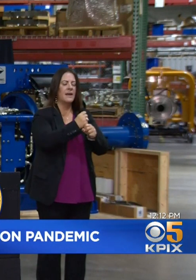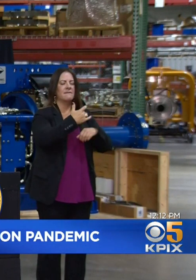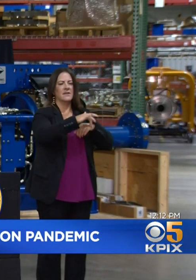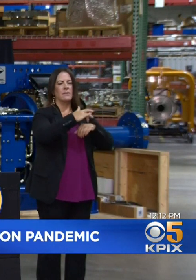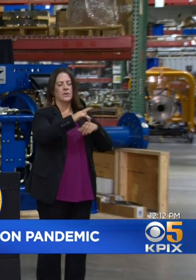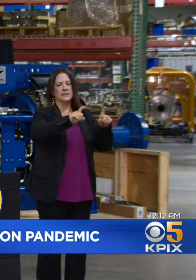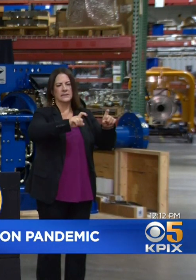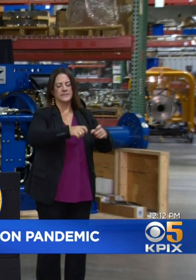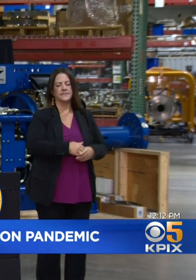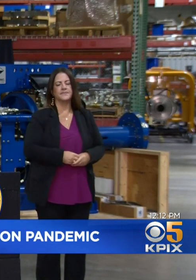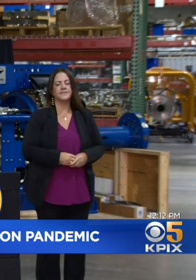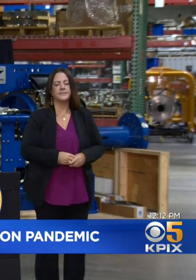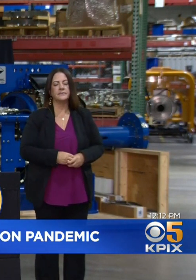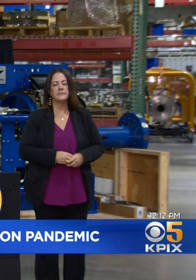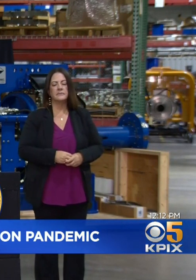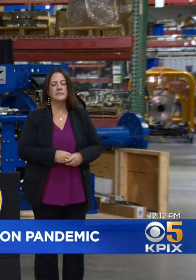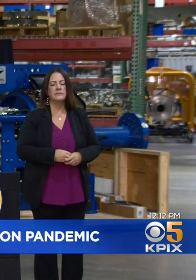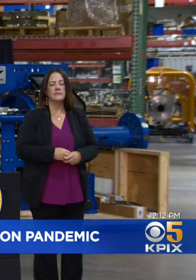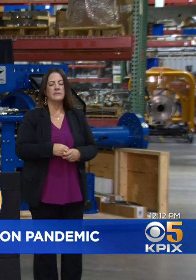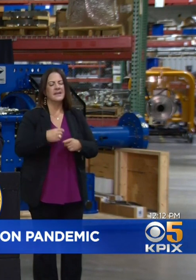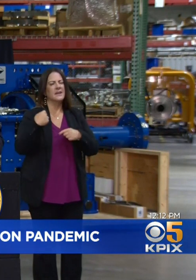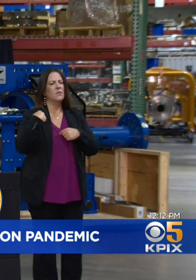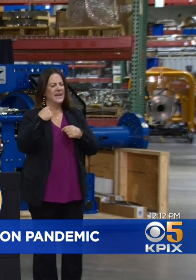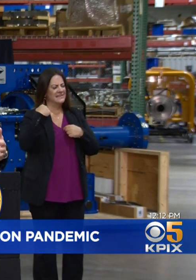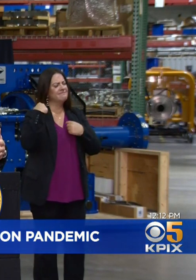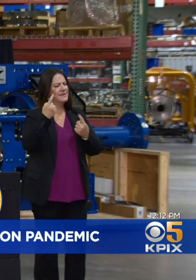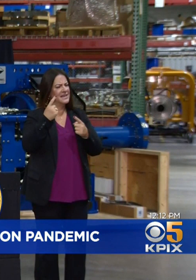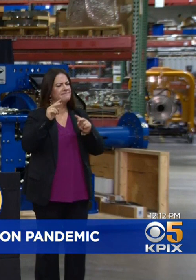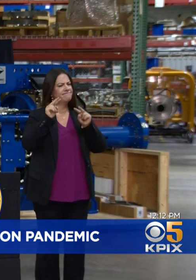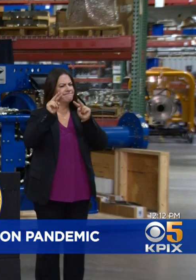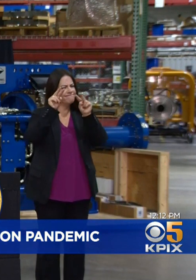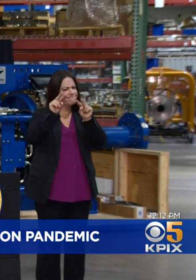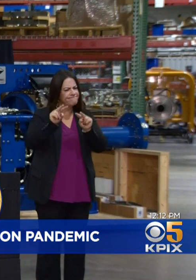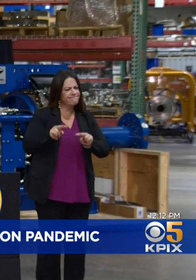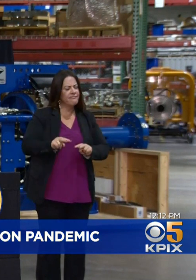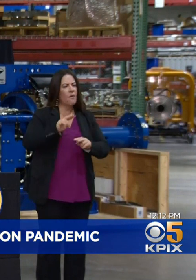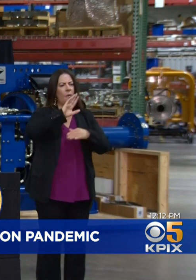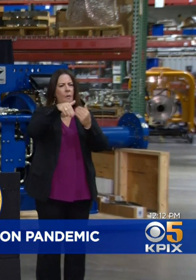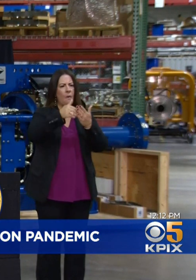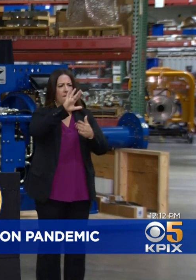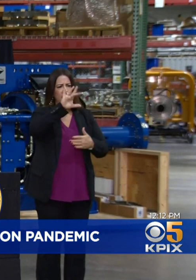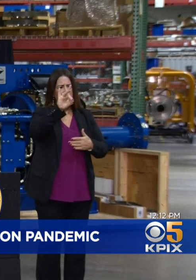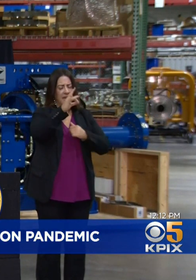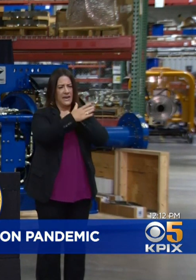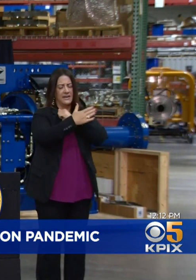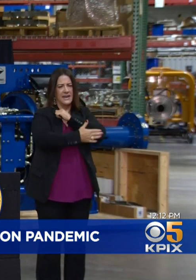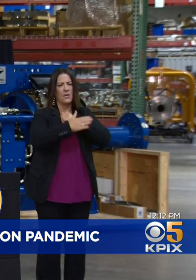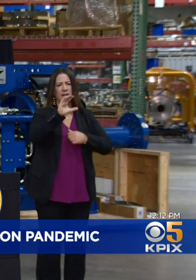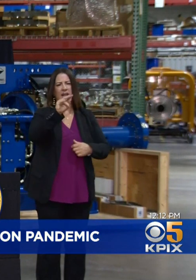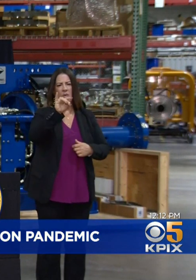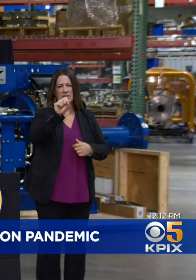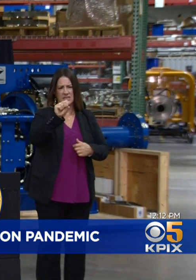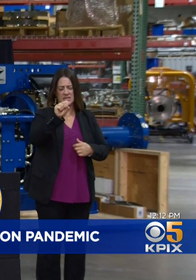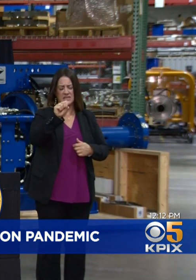RELATED TO THOSE EFFORTS. I WANT TO THANK OUR CO-CHAIRS FOR THEIR OUTSTANDING LEADERSHIP. WE HAVE BEEN MONITORING, I HAVE MADE THIS POINT ABUNDANTLY